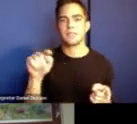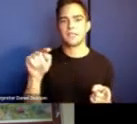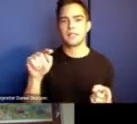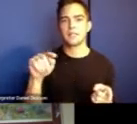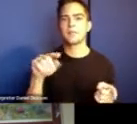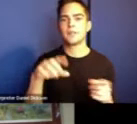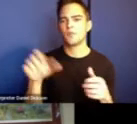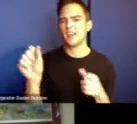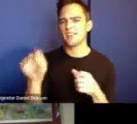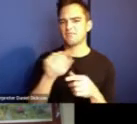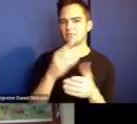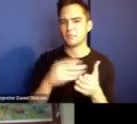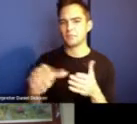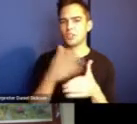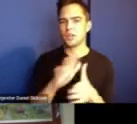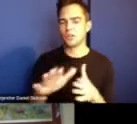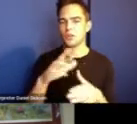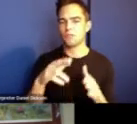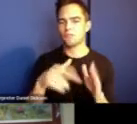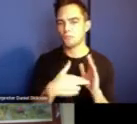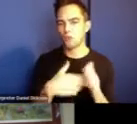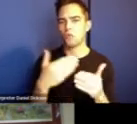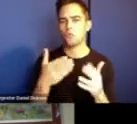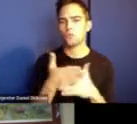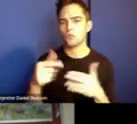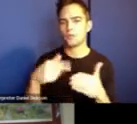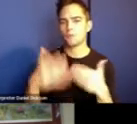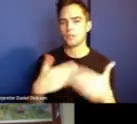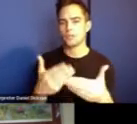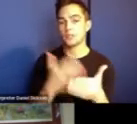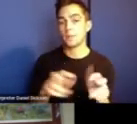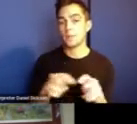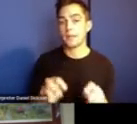perspective throughout the process. Some of our panelists have been part of the recovery